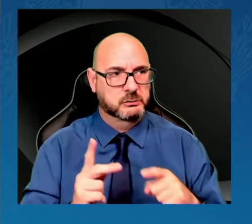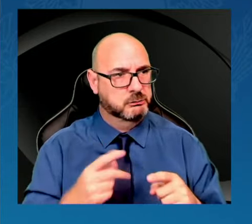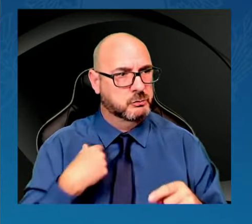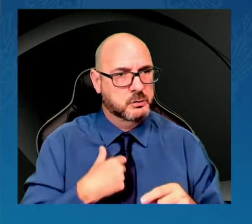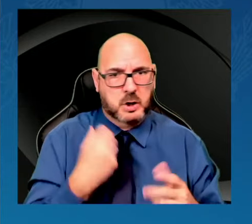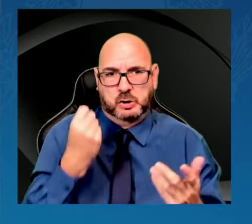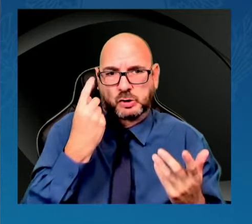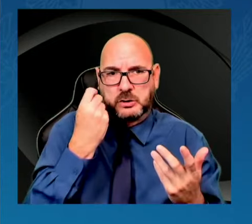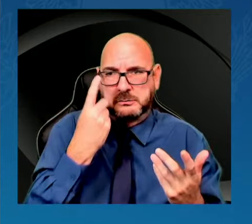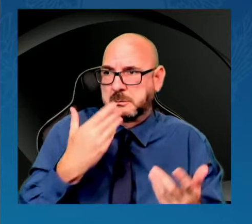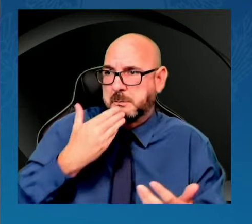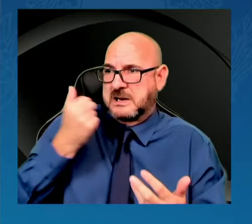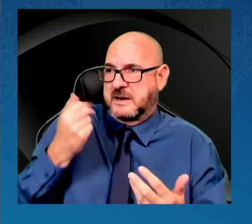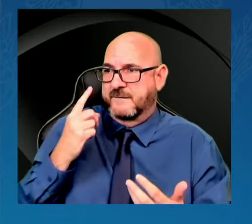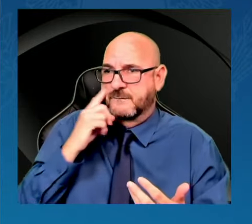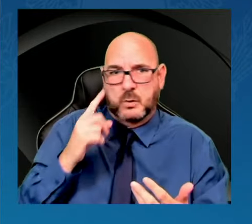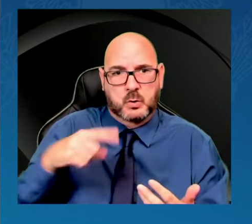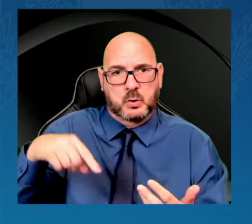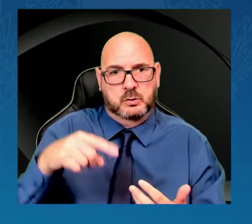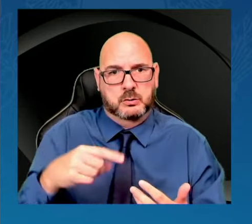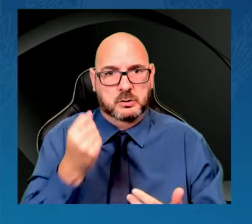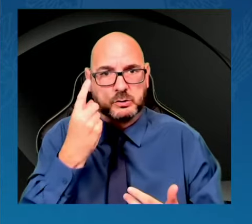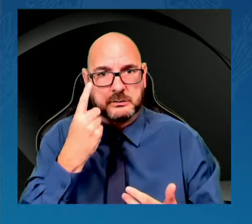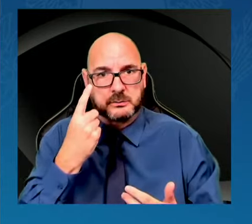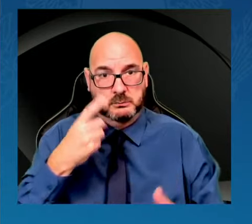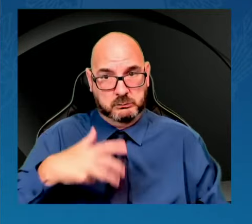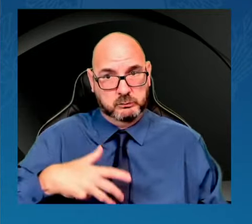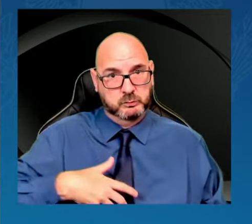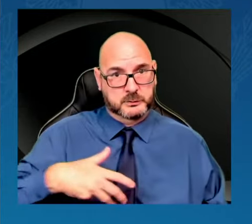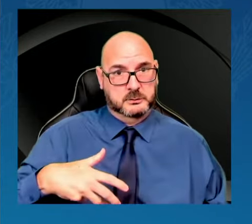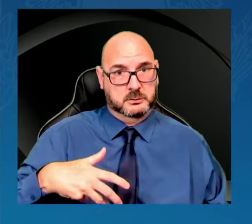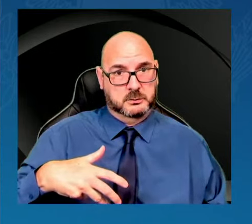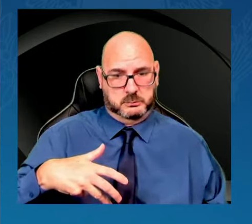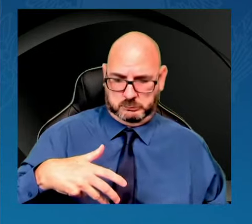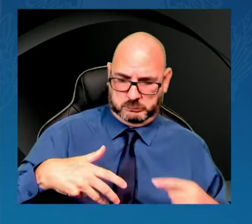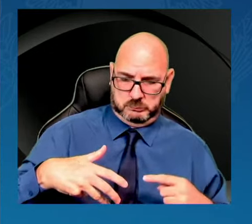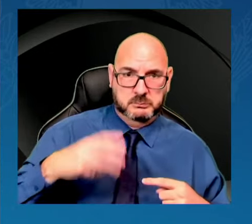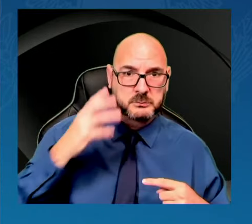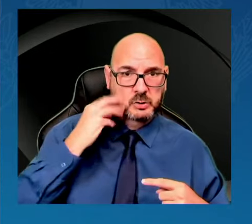what pregnant women experience and understand it from a culturally competent way.